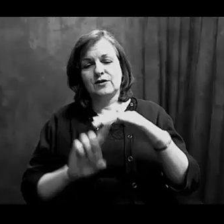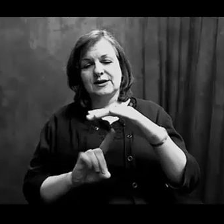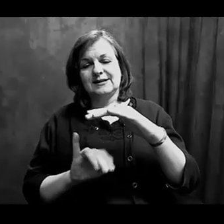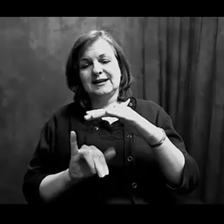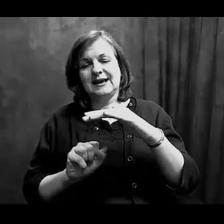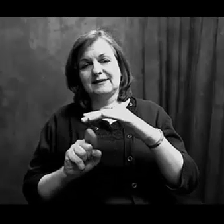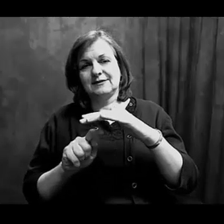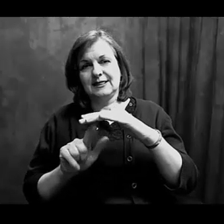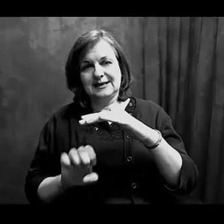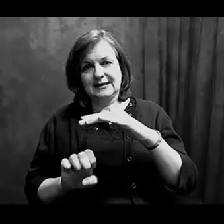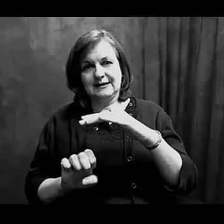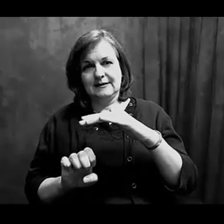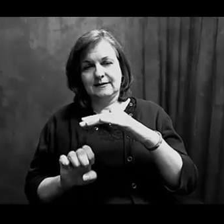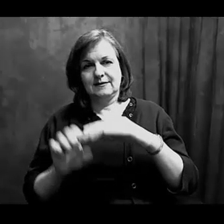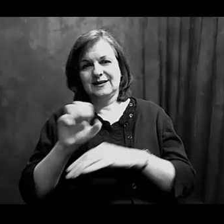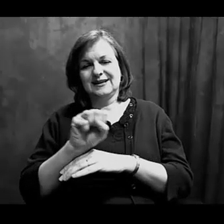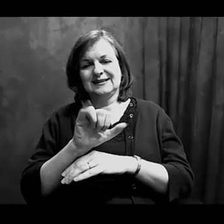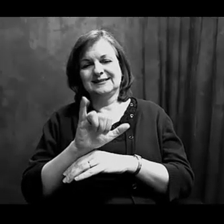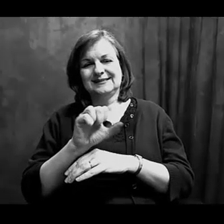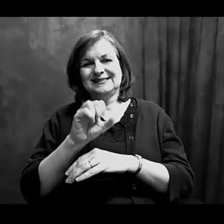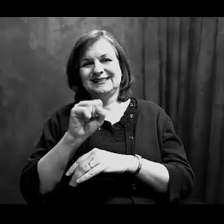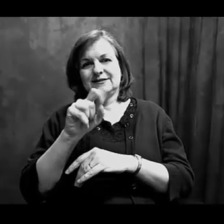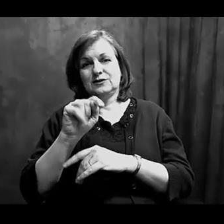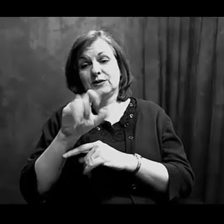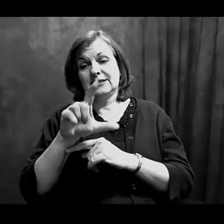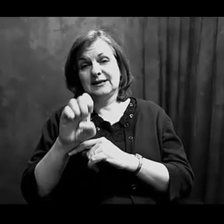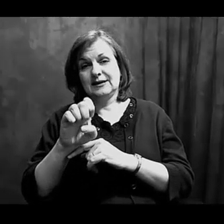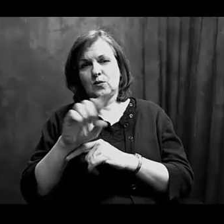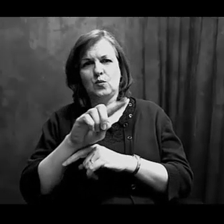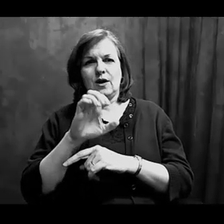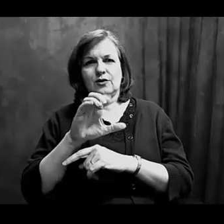systole 120